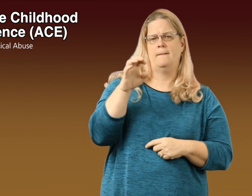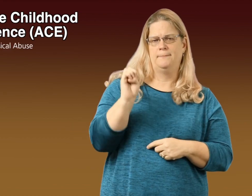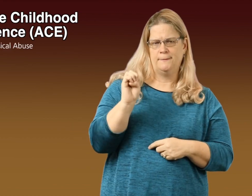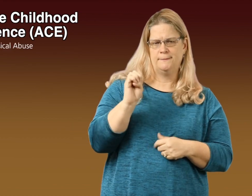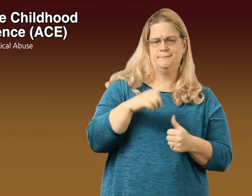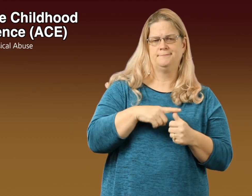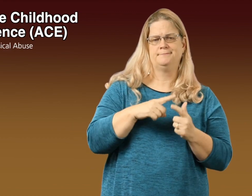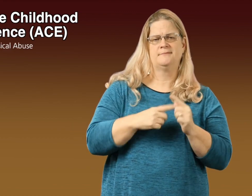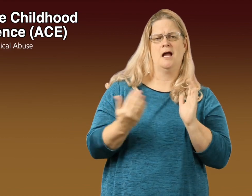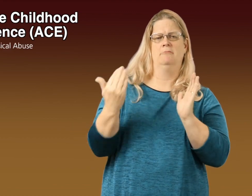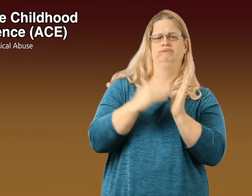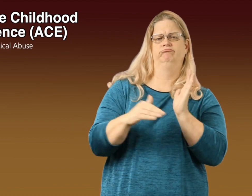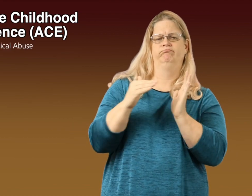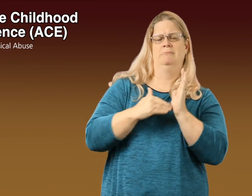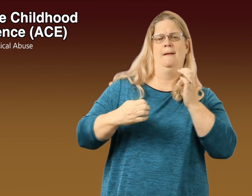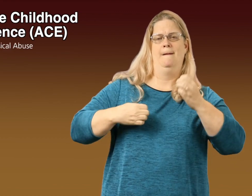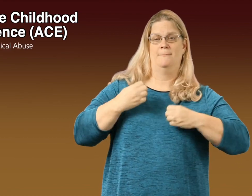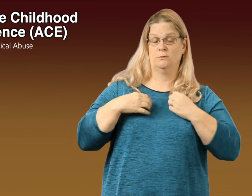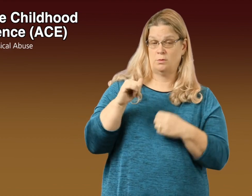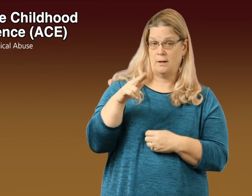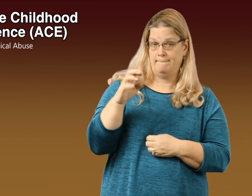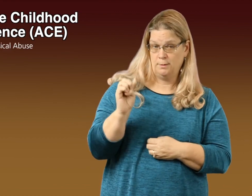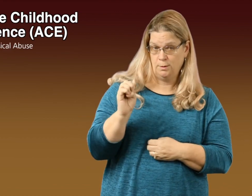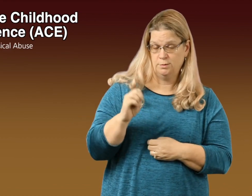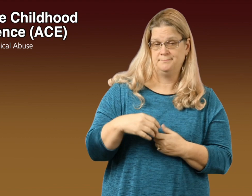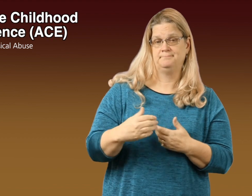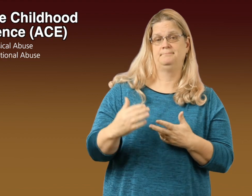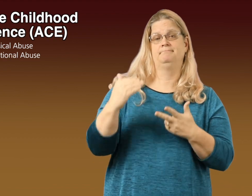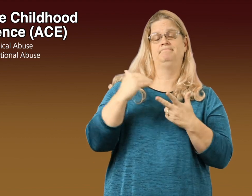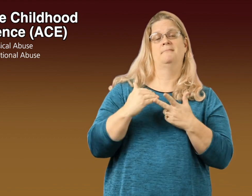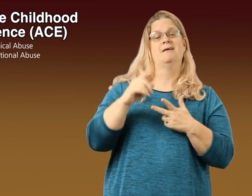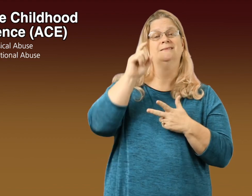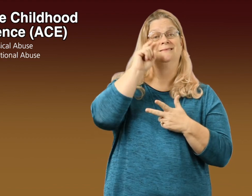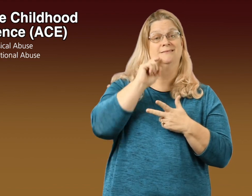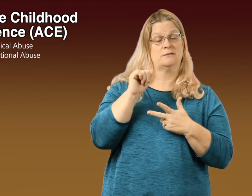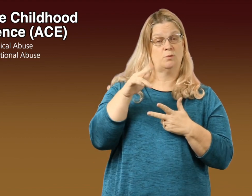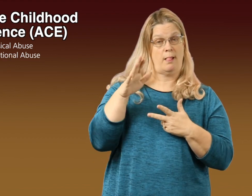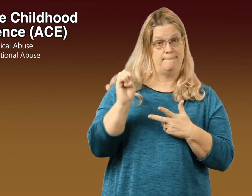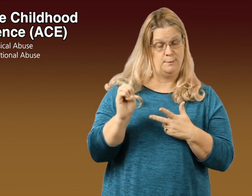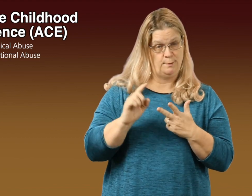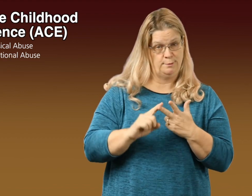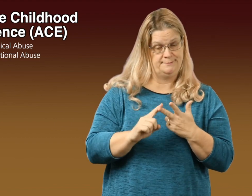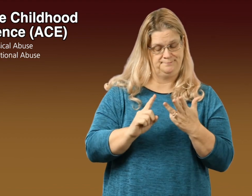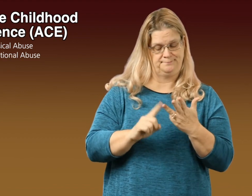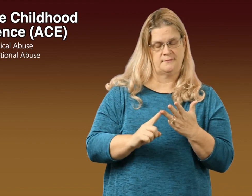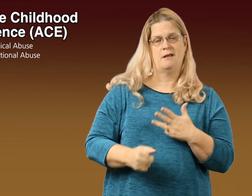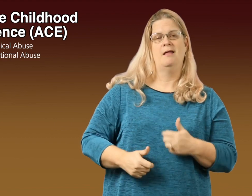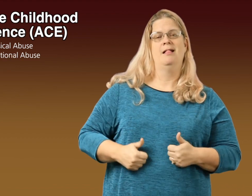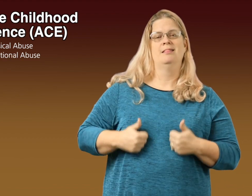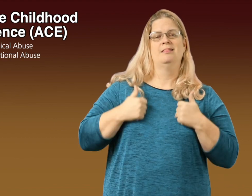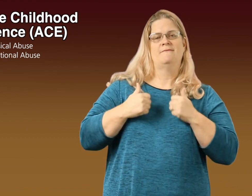Those include recurrent physical abuse, recurrent emotional abuse, sexual abuse,